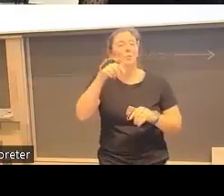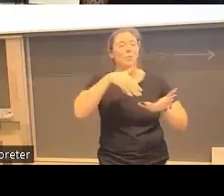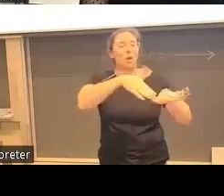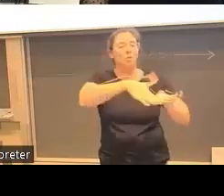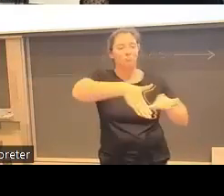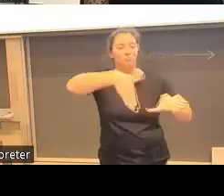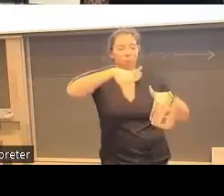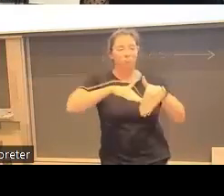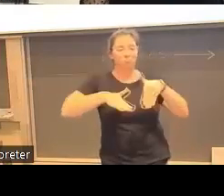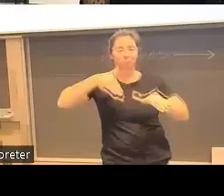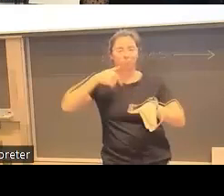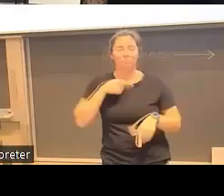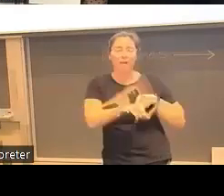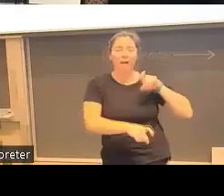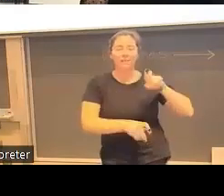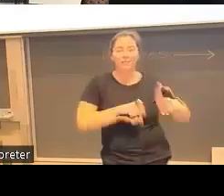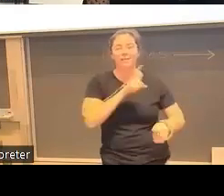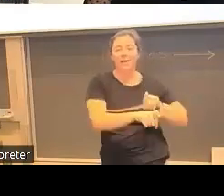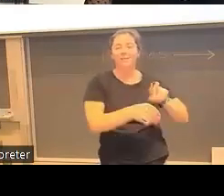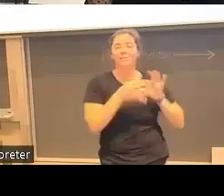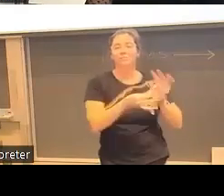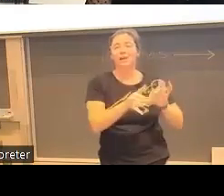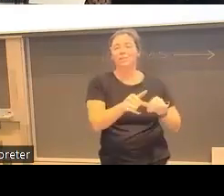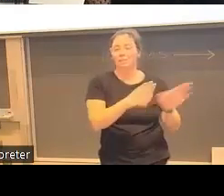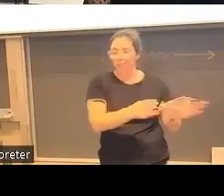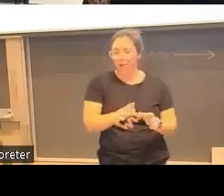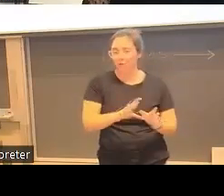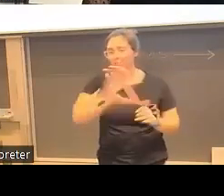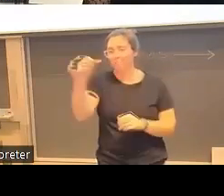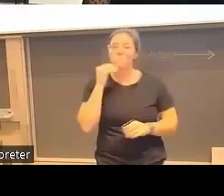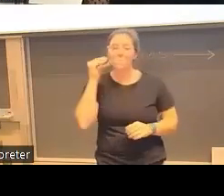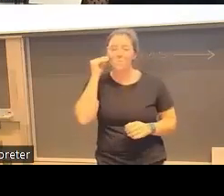asking medically relevant questions regarding his preparedness to go home the resident didn't